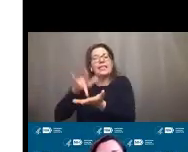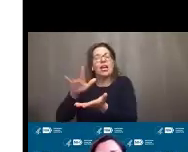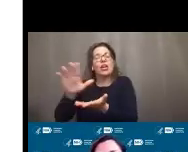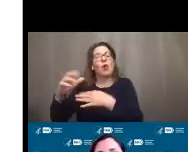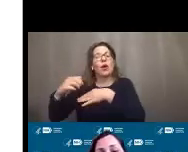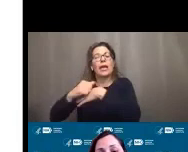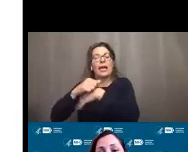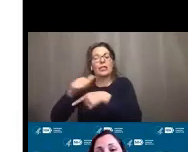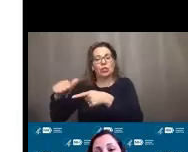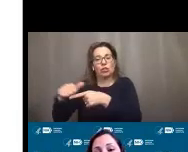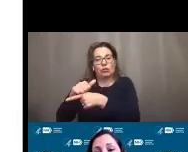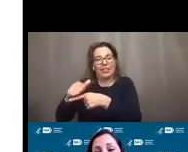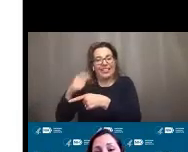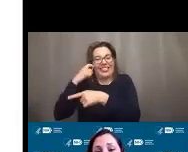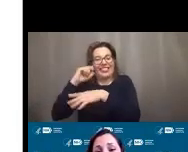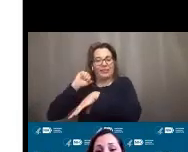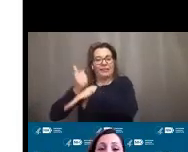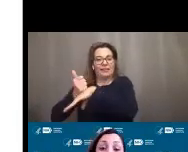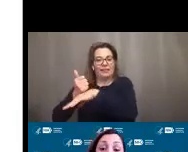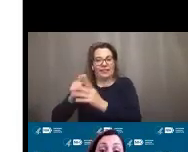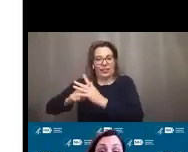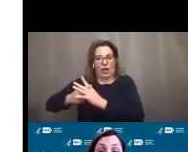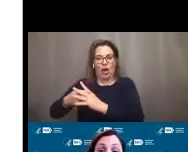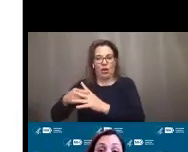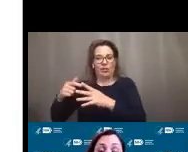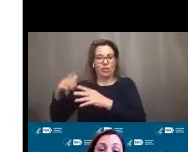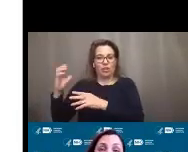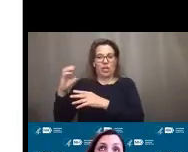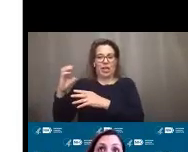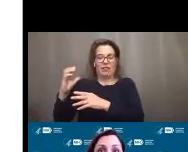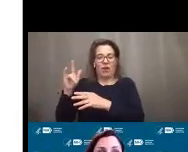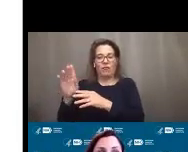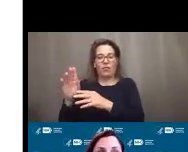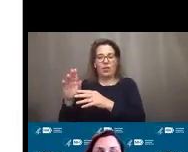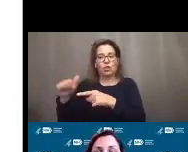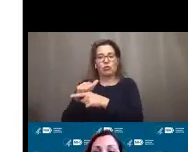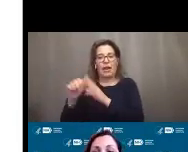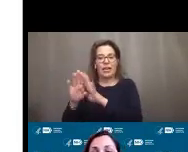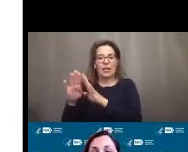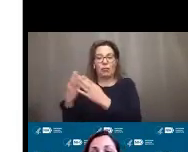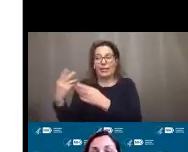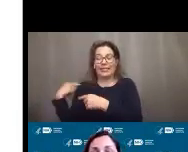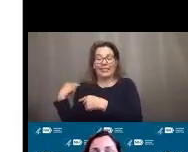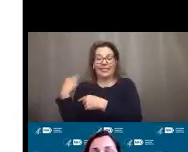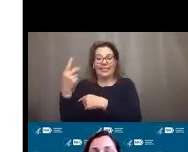The format today includes a short presentation, followed by Q and A with the presenter.